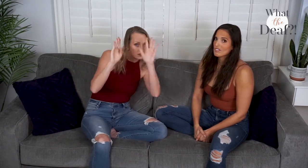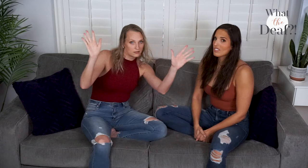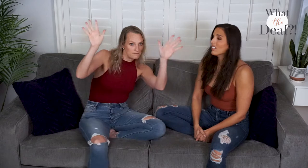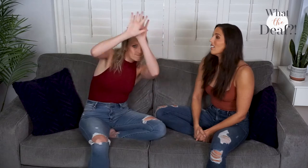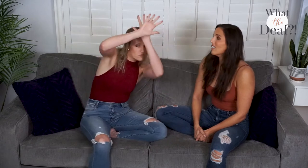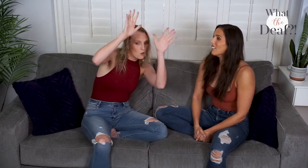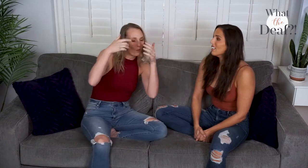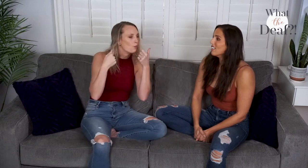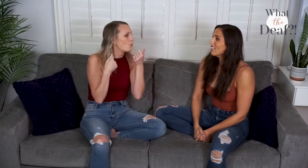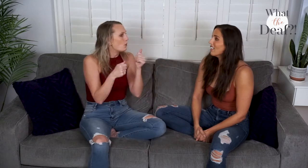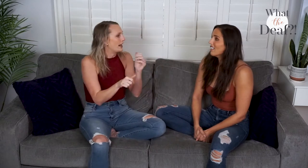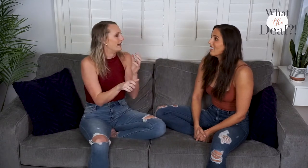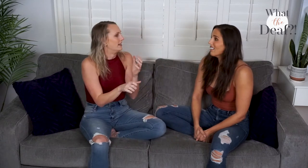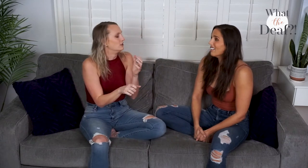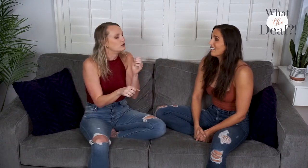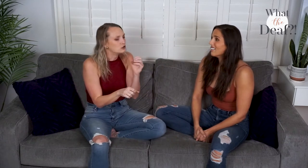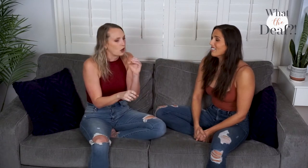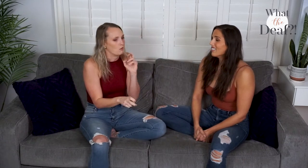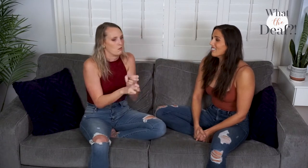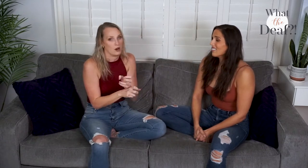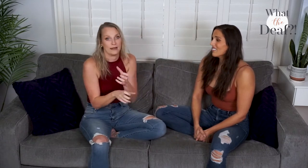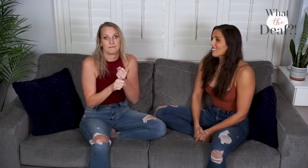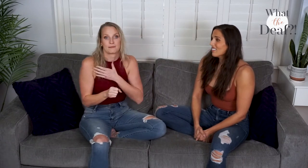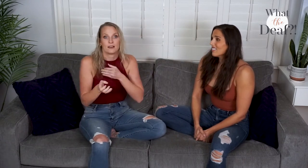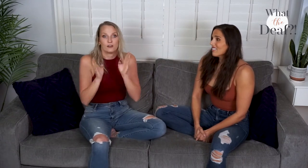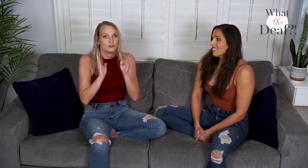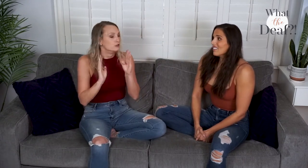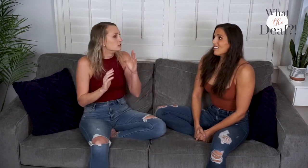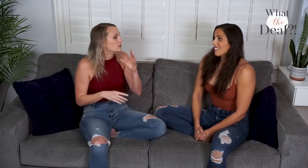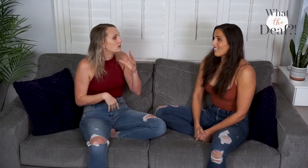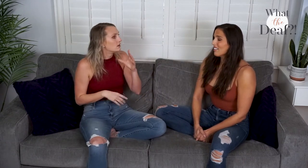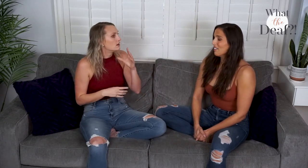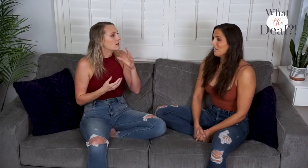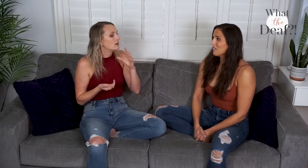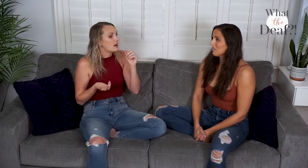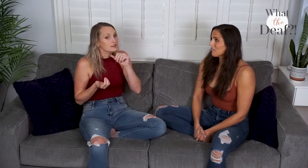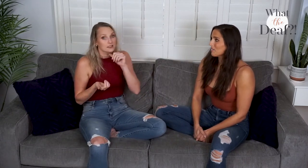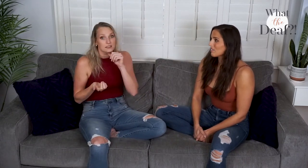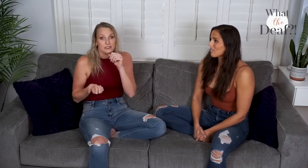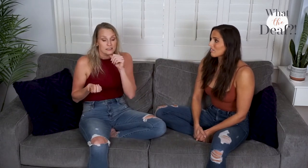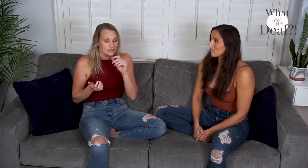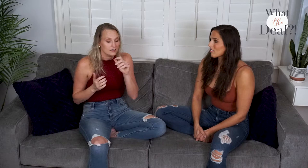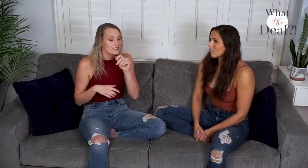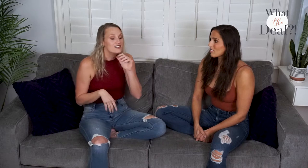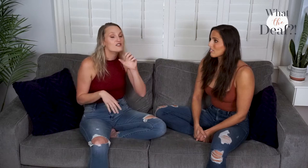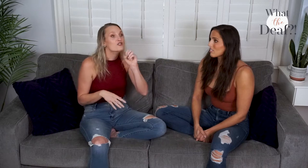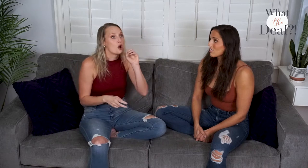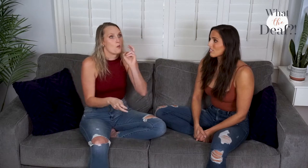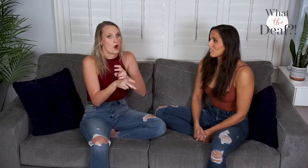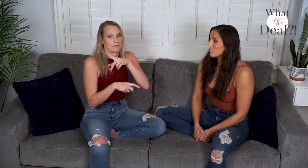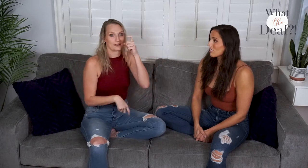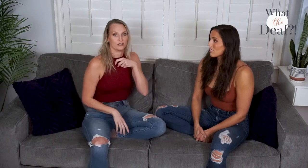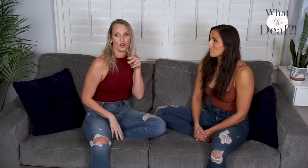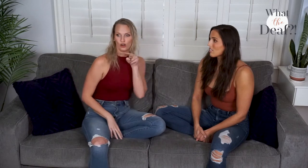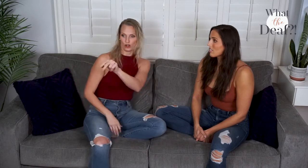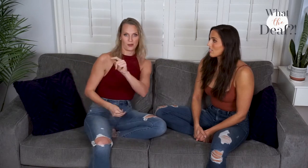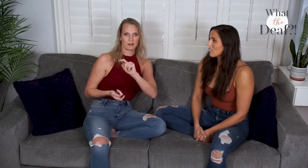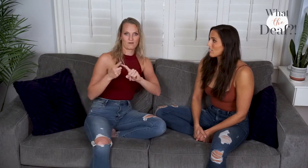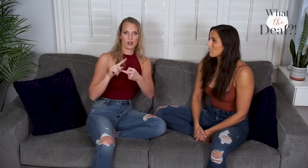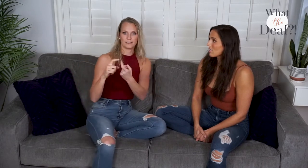and was like waving at me, trying so hard to get my attention. And it was so hard because when I would look at my friend